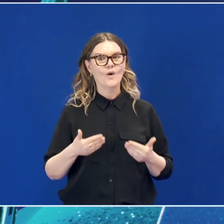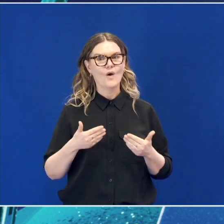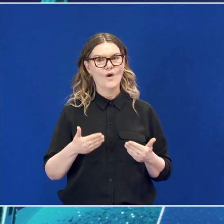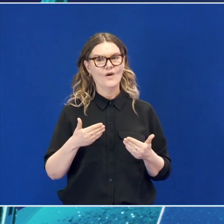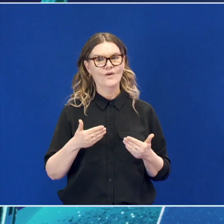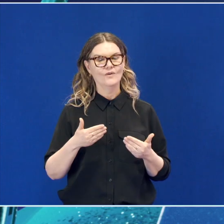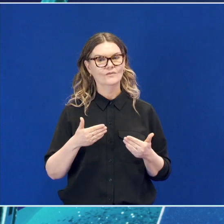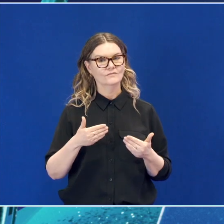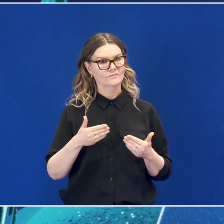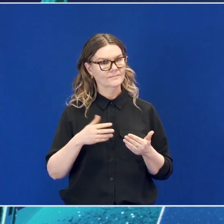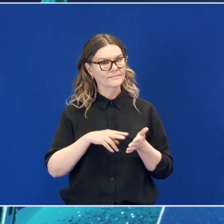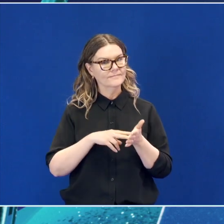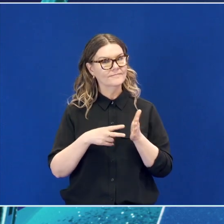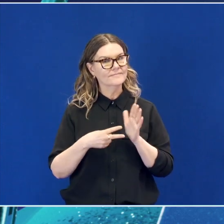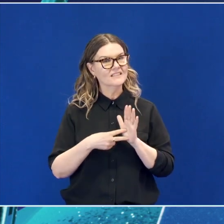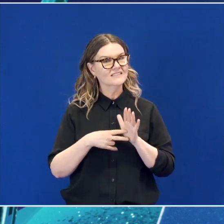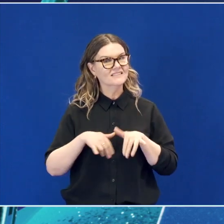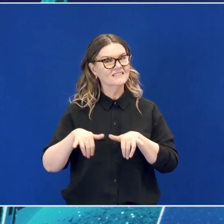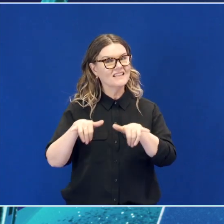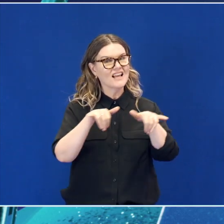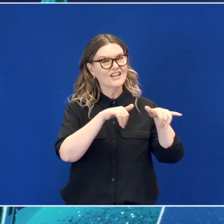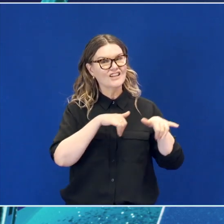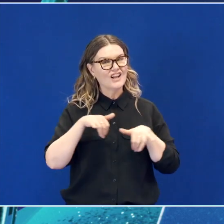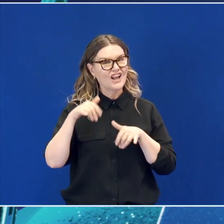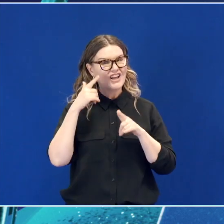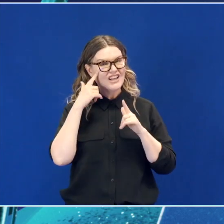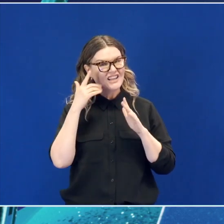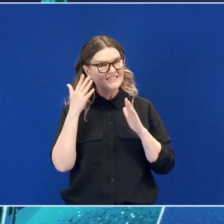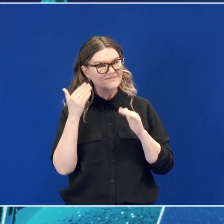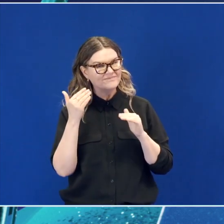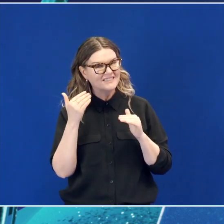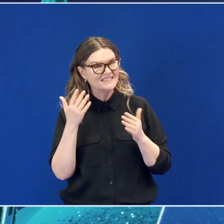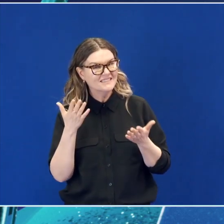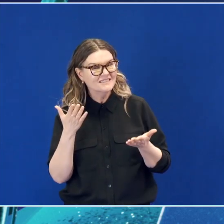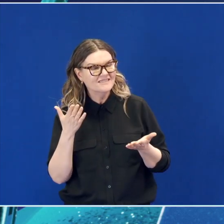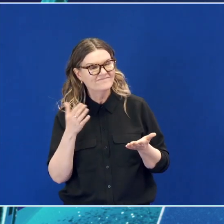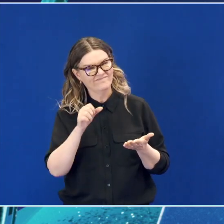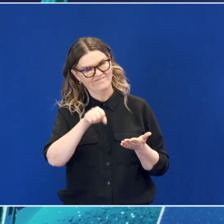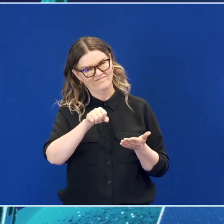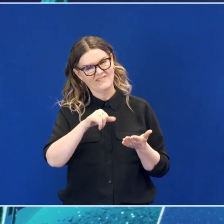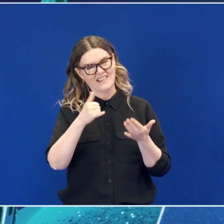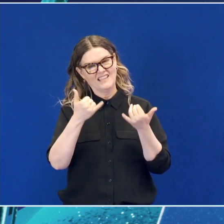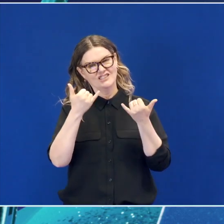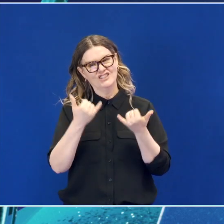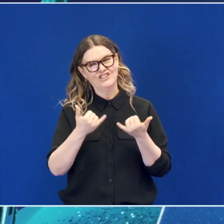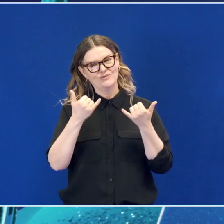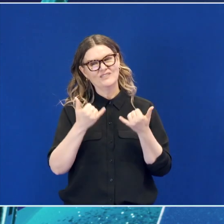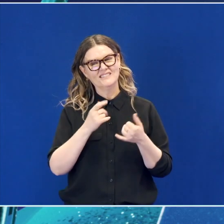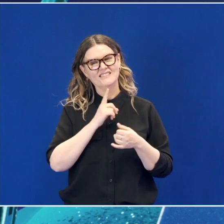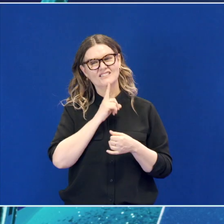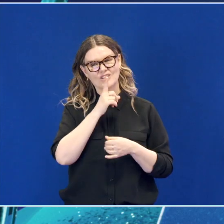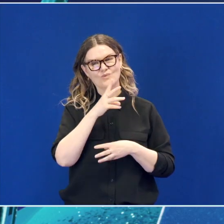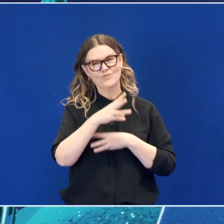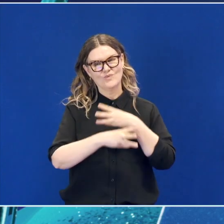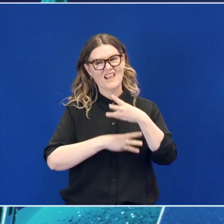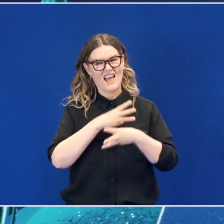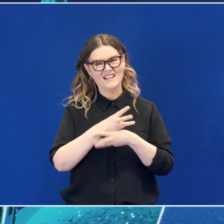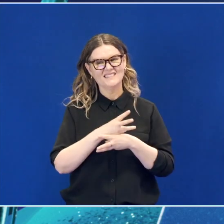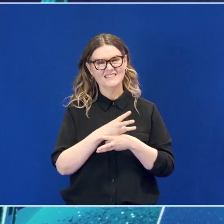to accept is that we're moving into a situation where developers they're no longer writing code.